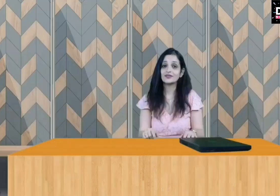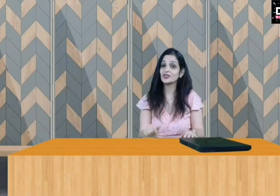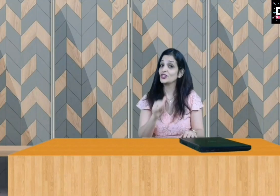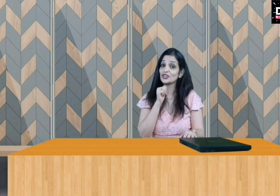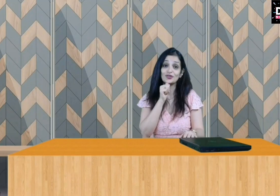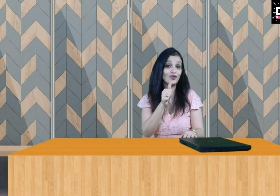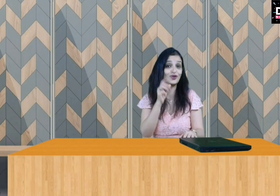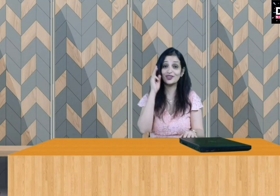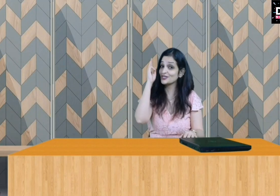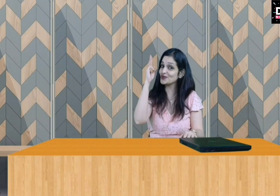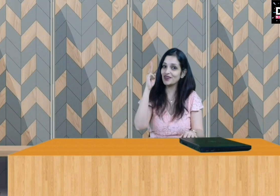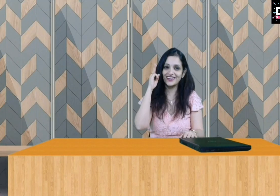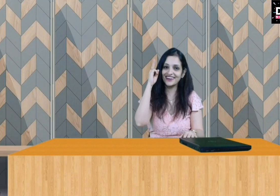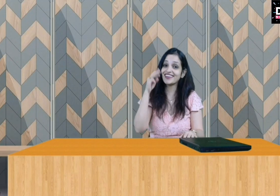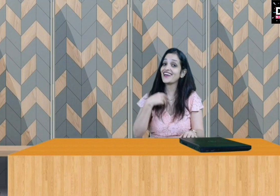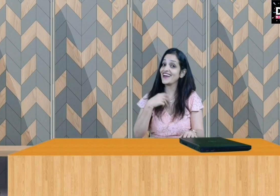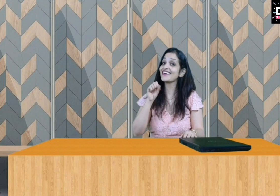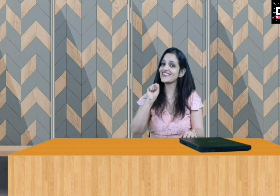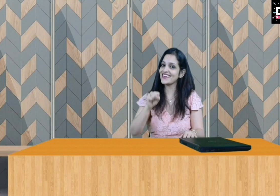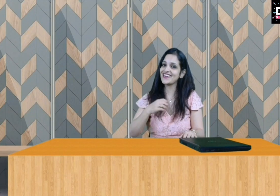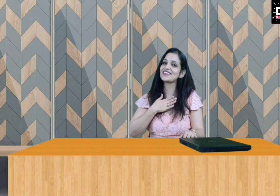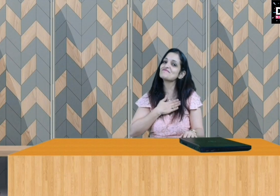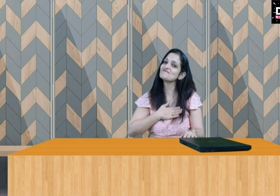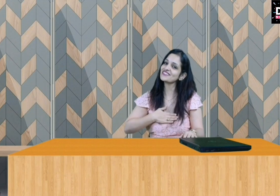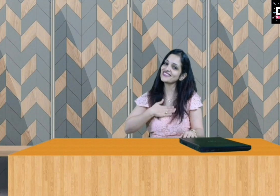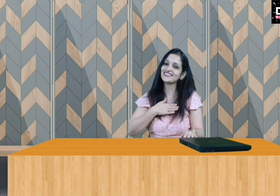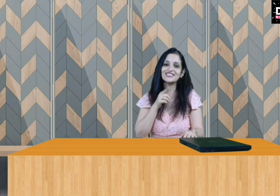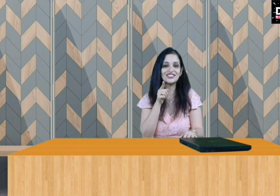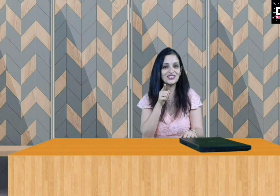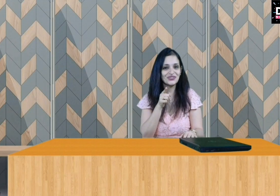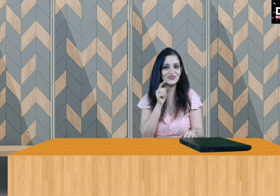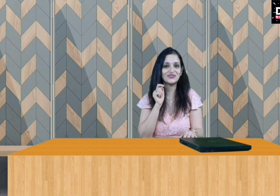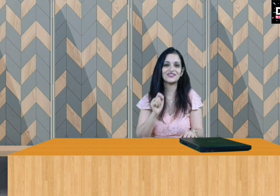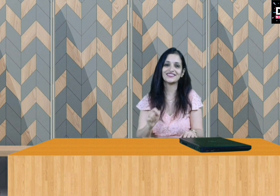Dont worry! I know how to please you